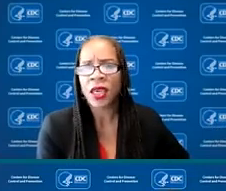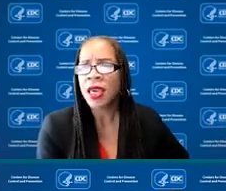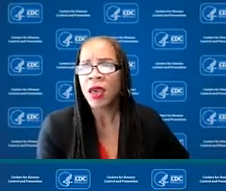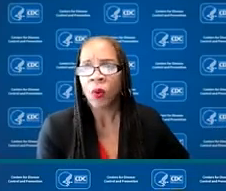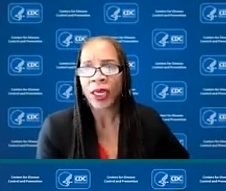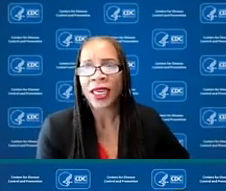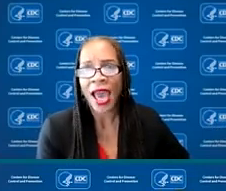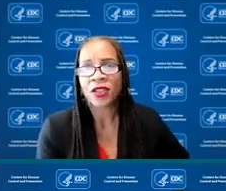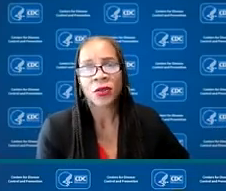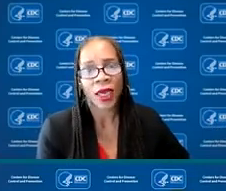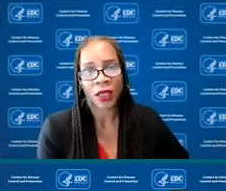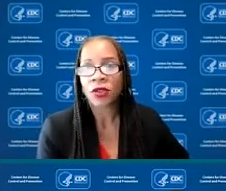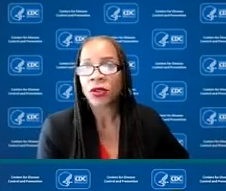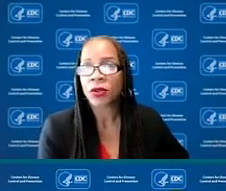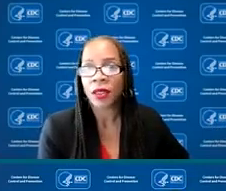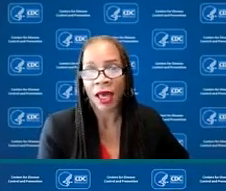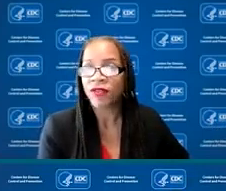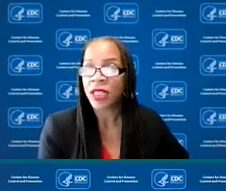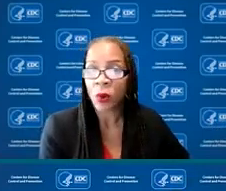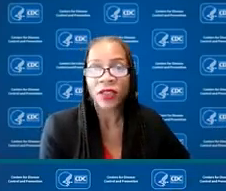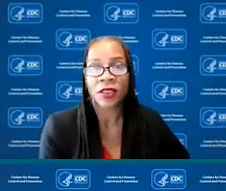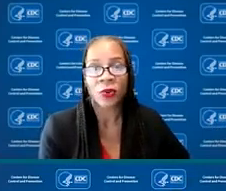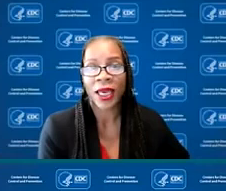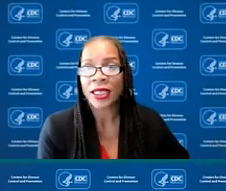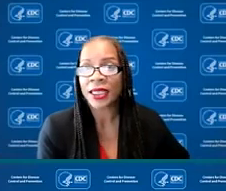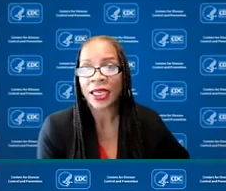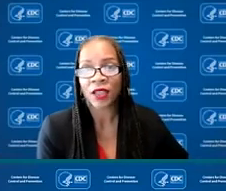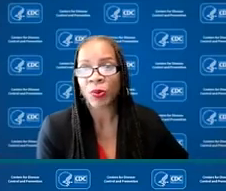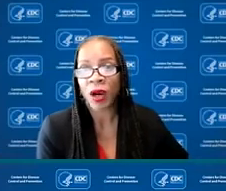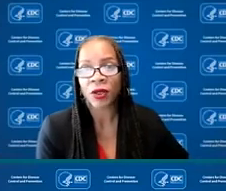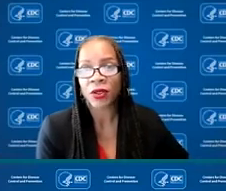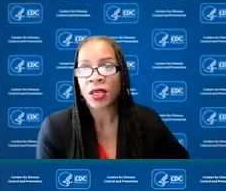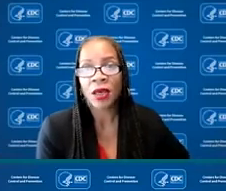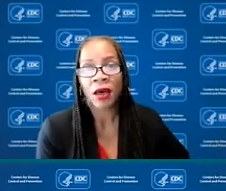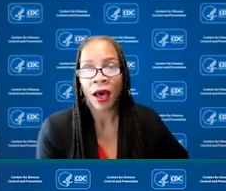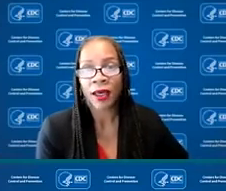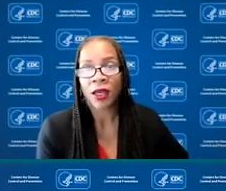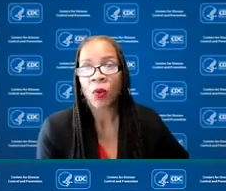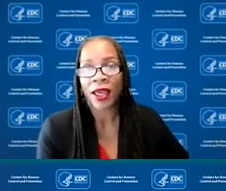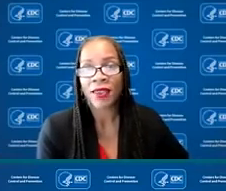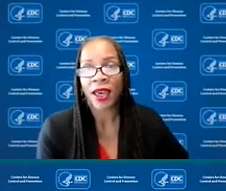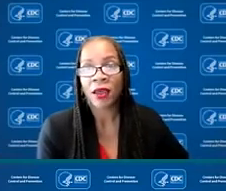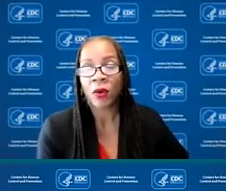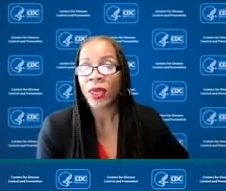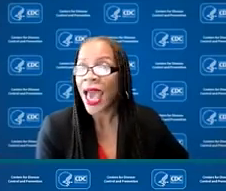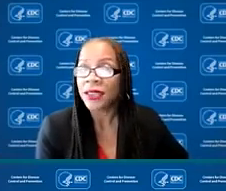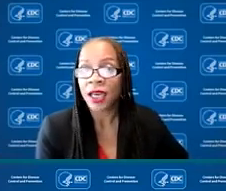We had to answer a lot of tough questions. We had to engage partners in a way that we hadn’t